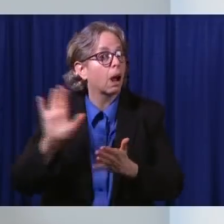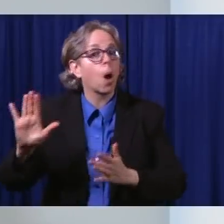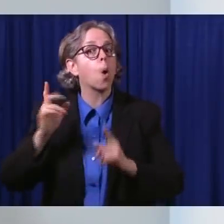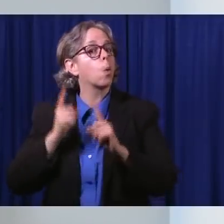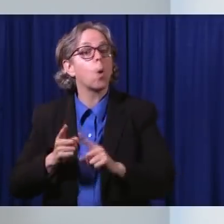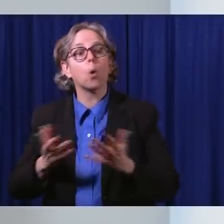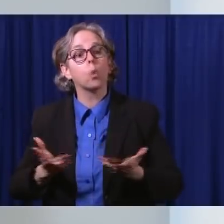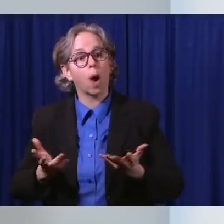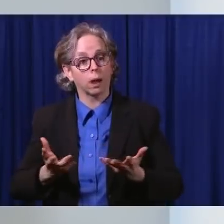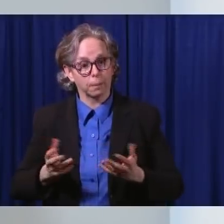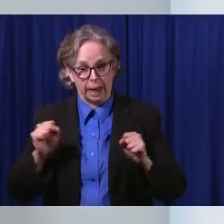ABILITY FOR PEOPLE TO GET THAT BALLOT.